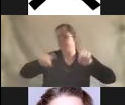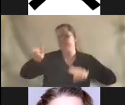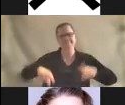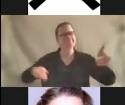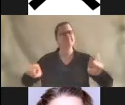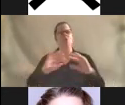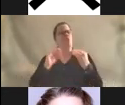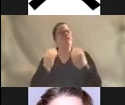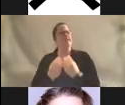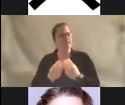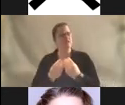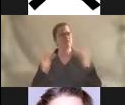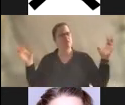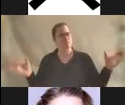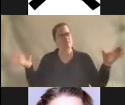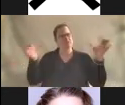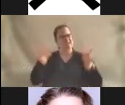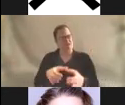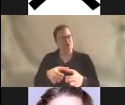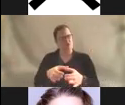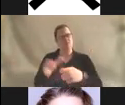bringing folks together in a training cohort model.